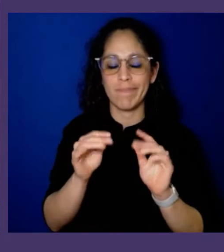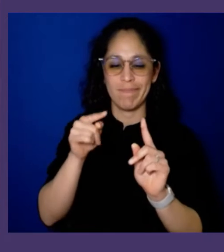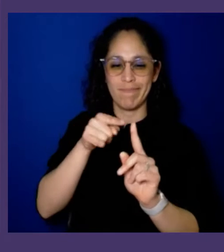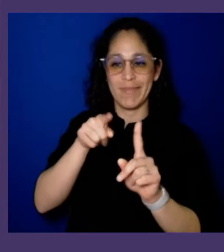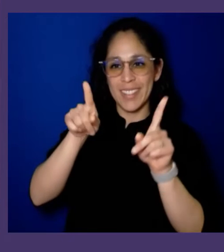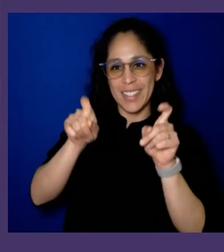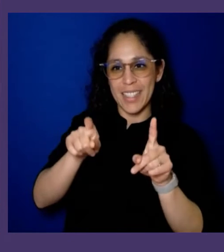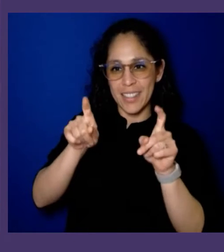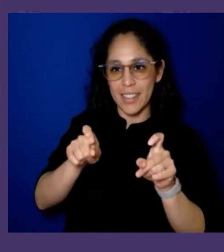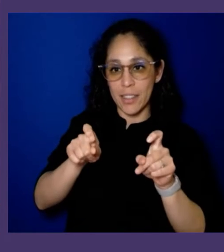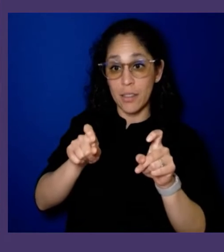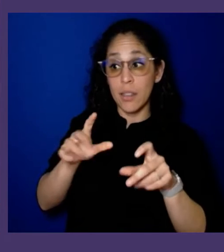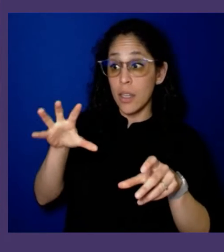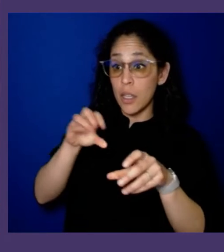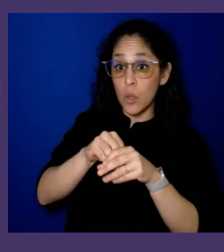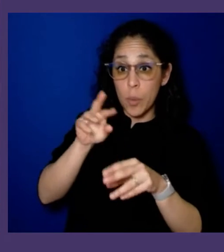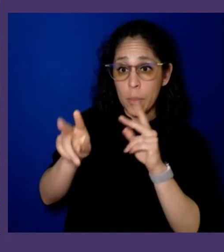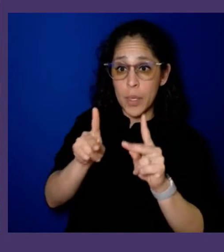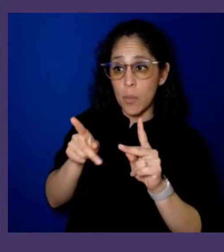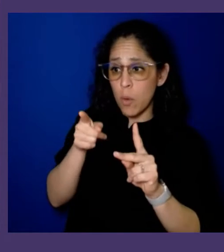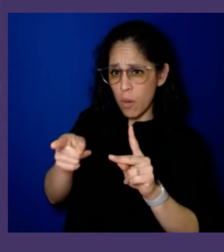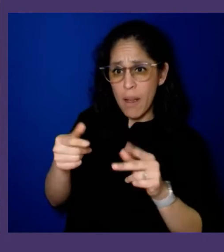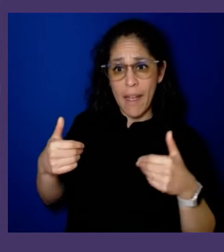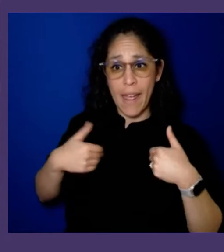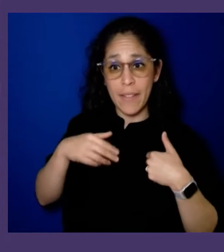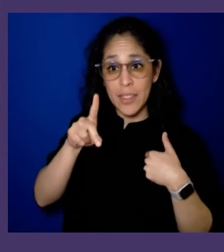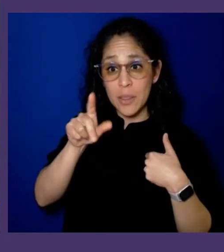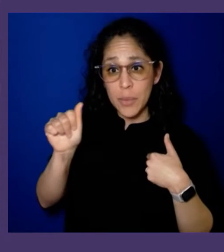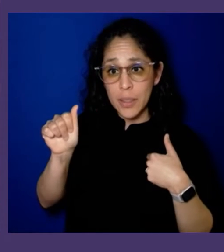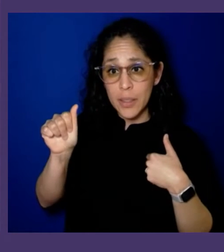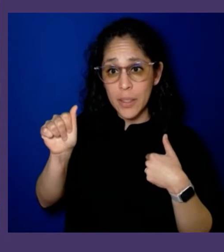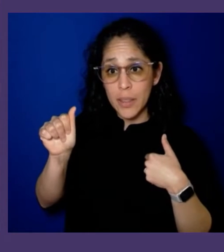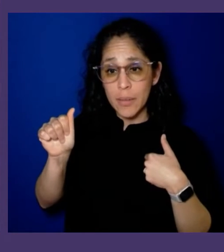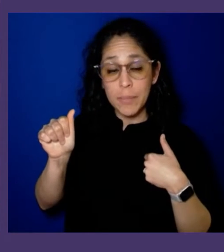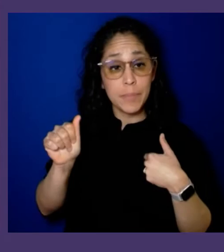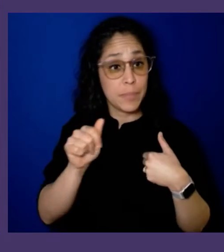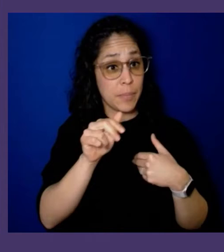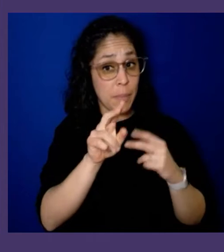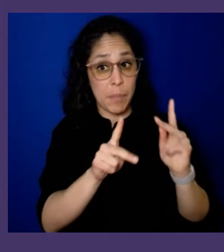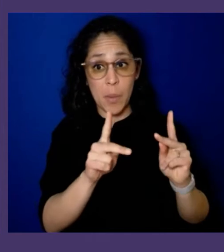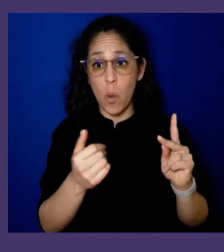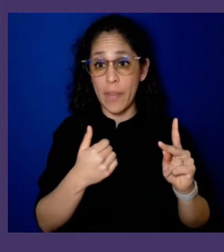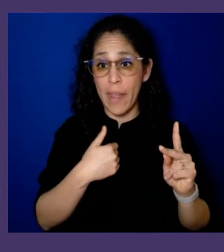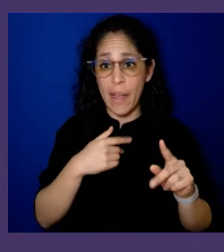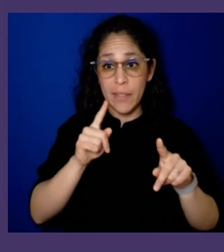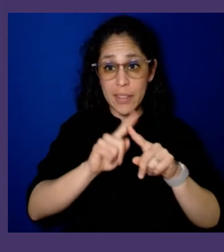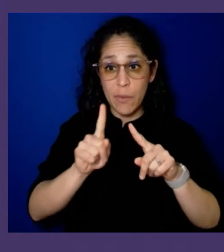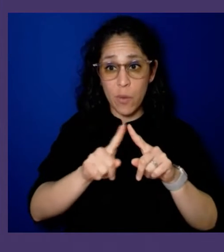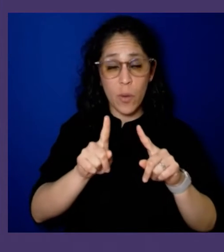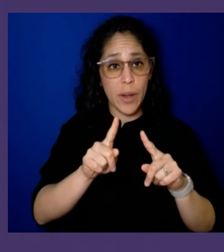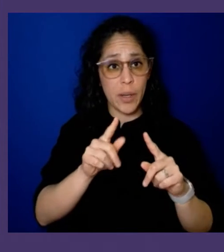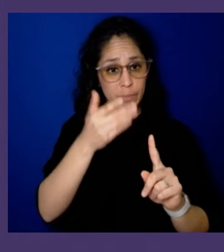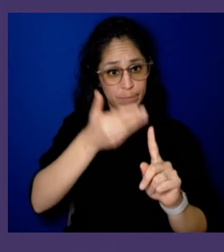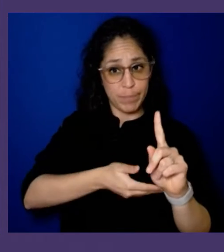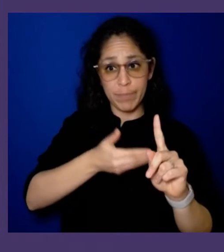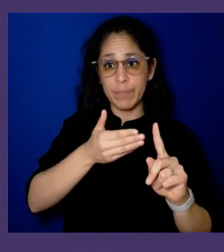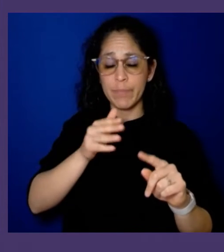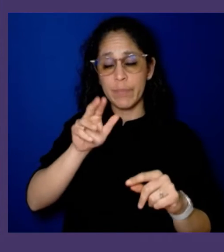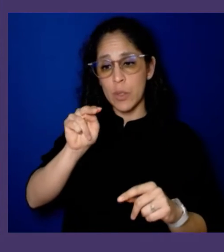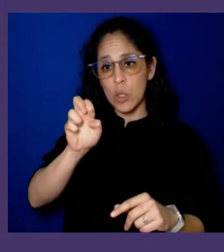testing with people who are neurodivergent in different ways is massively helpful. When you have that diversity